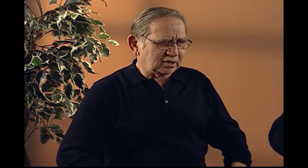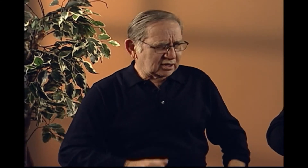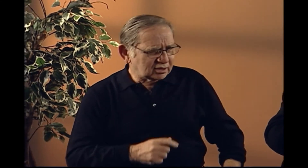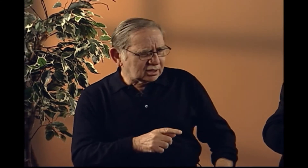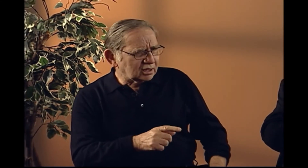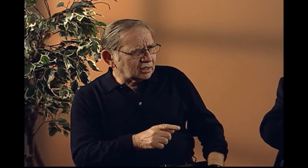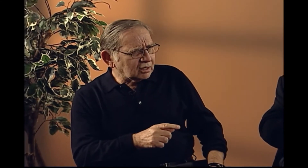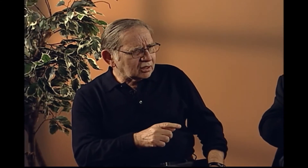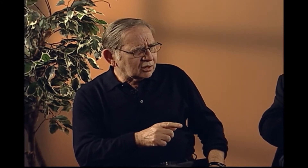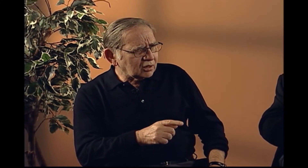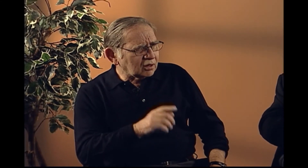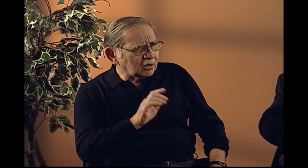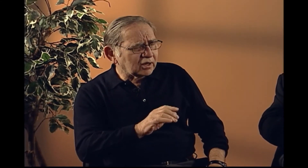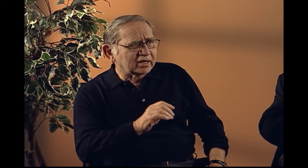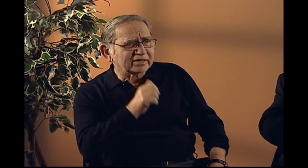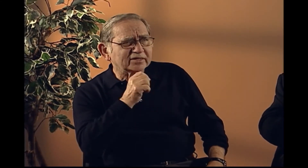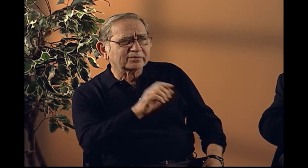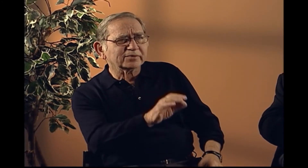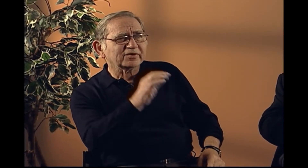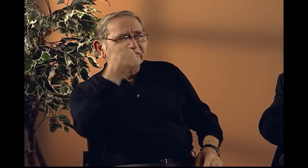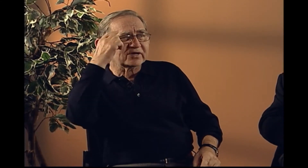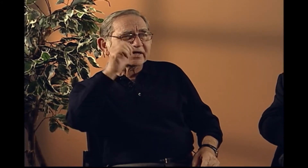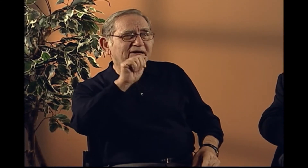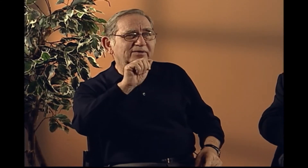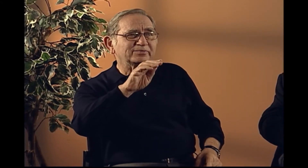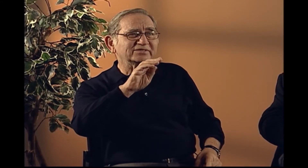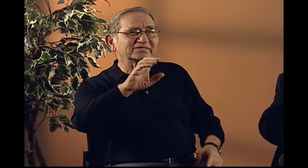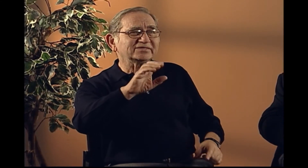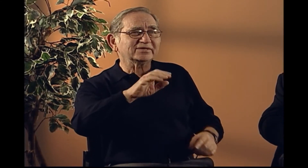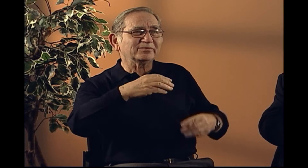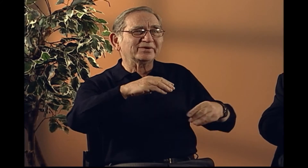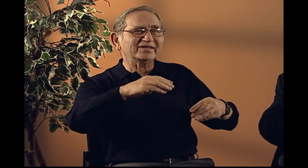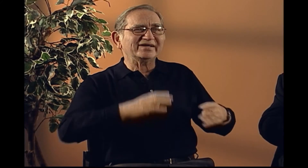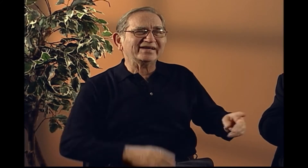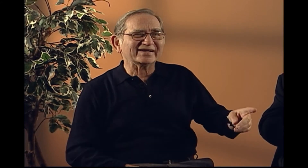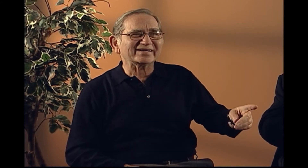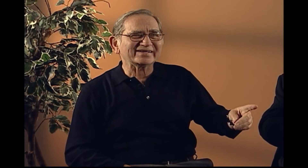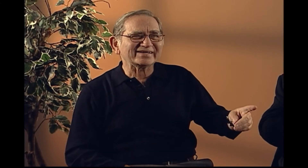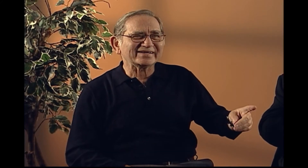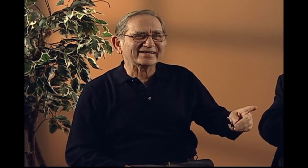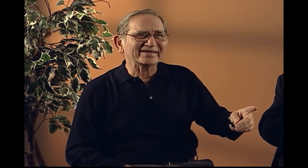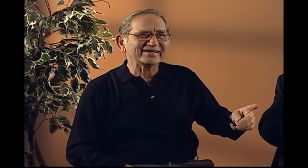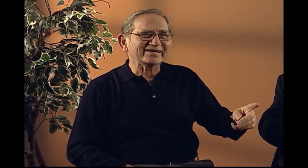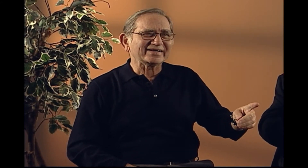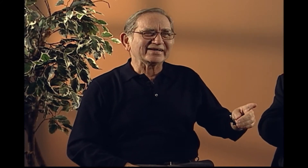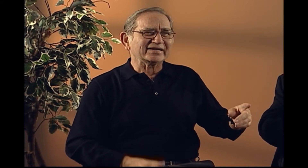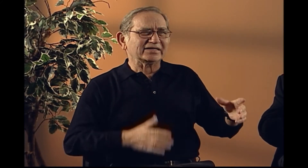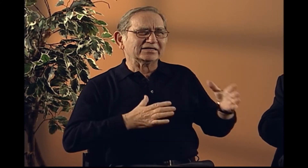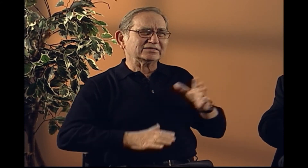of energy, would just kind of march in, and, you know,